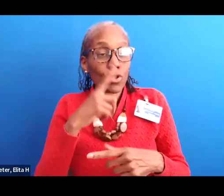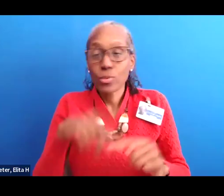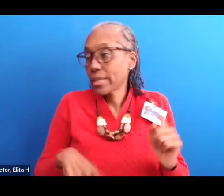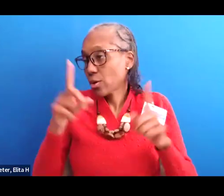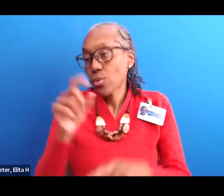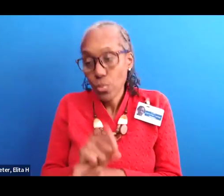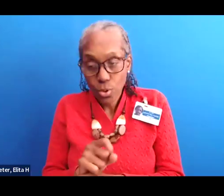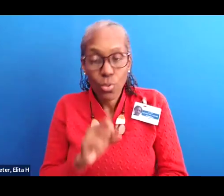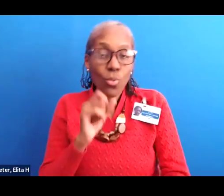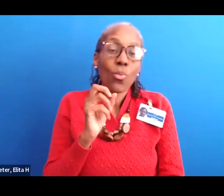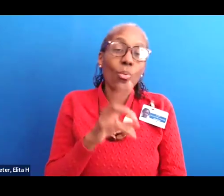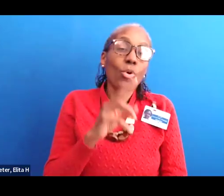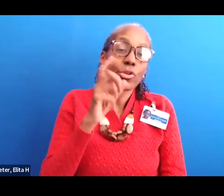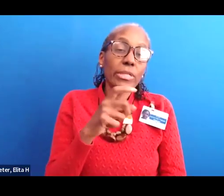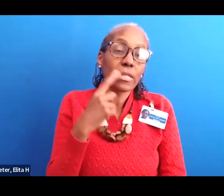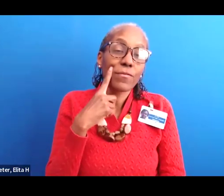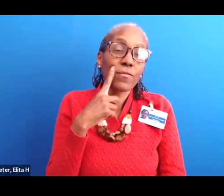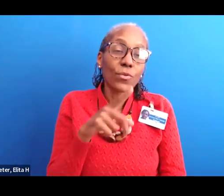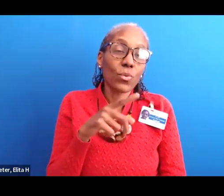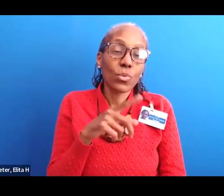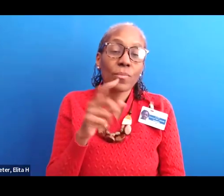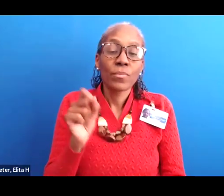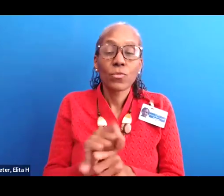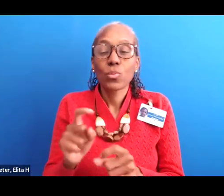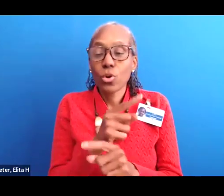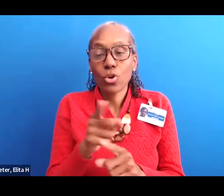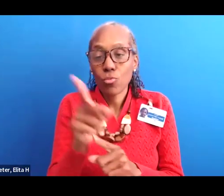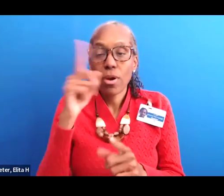because you need to work around in the kitchen to prepare food